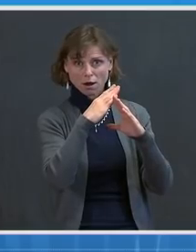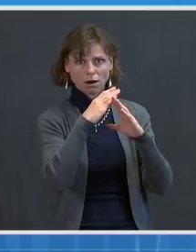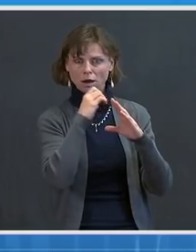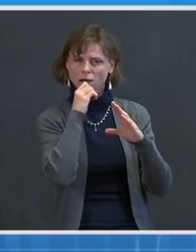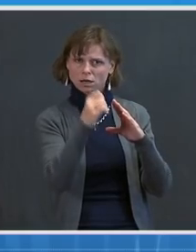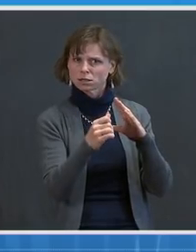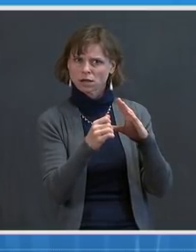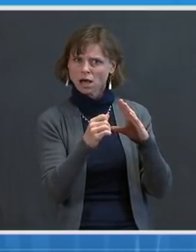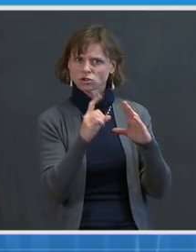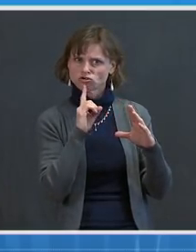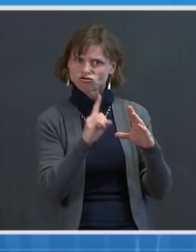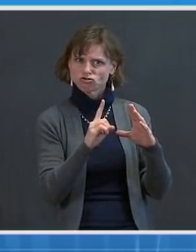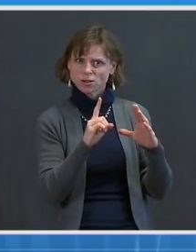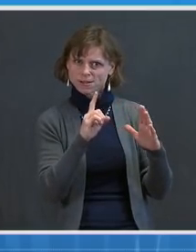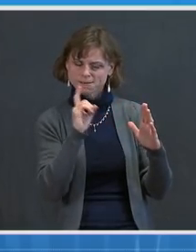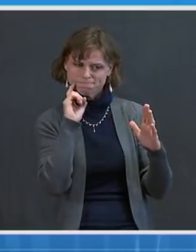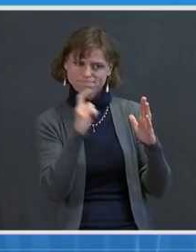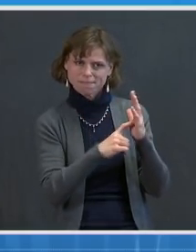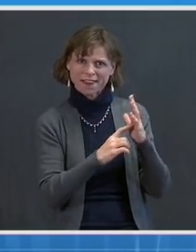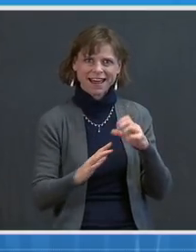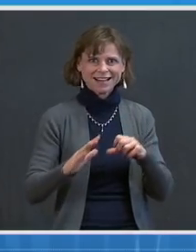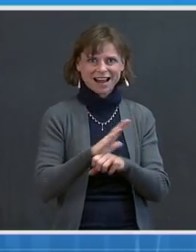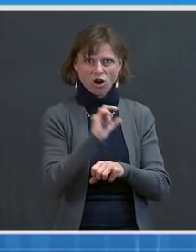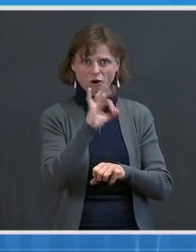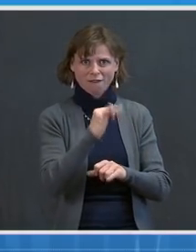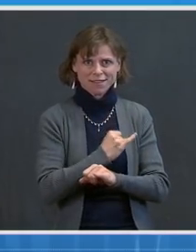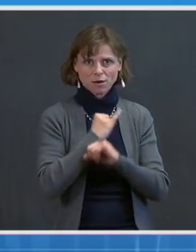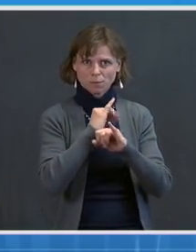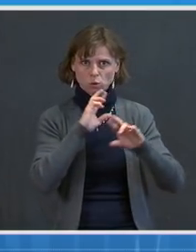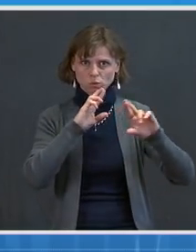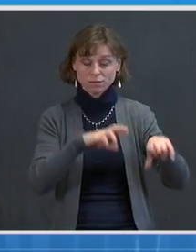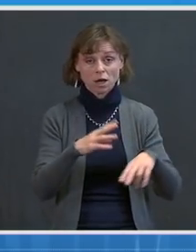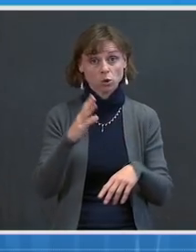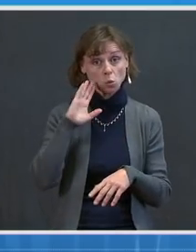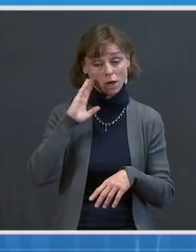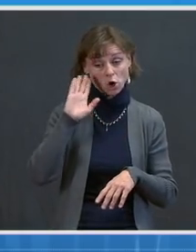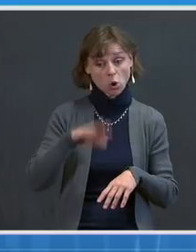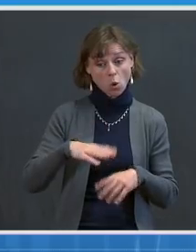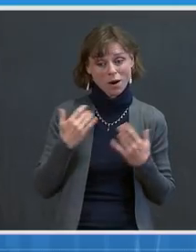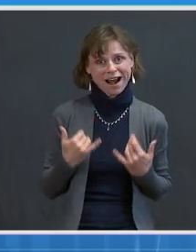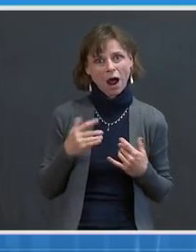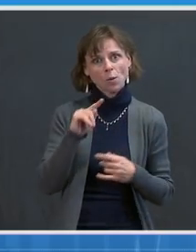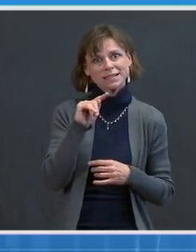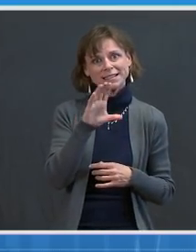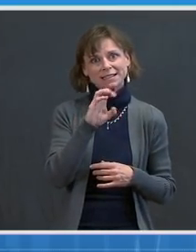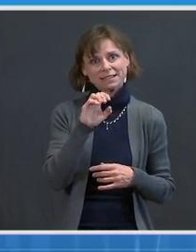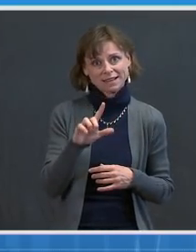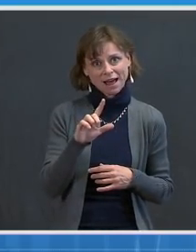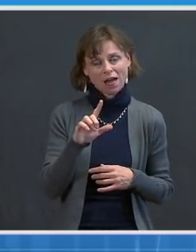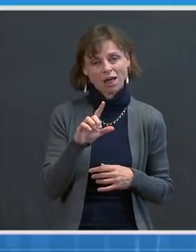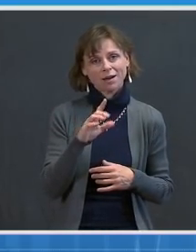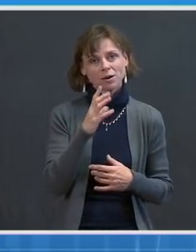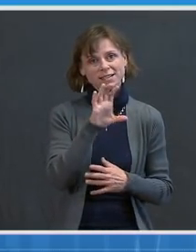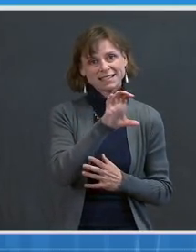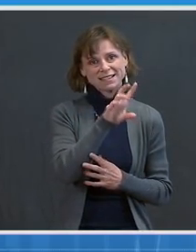We know now, and we're learning more and more, that the T-cell responses -- both CD4 and CD8 -- may also contribute